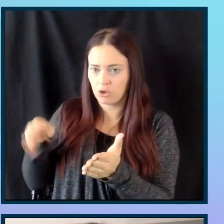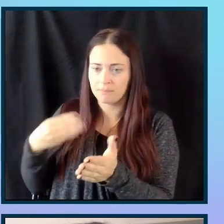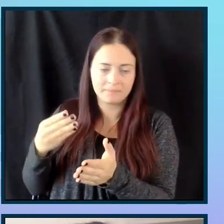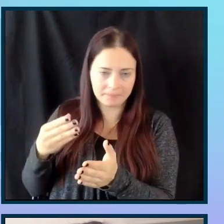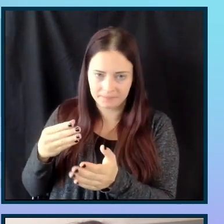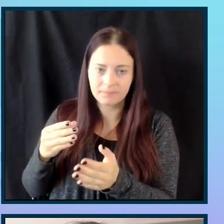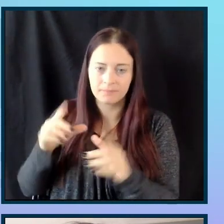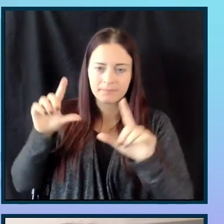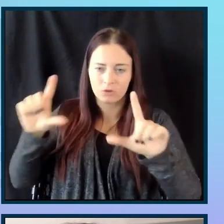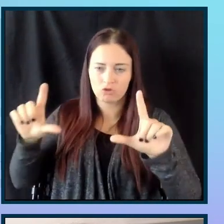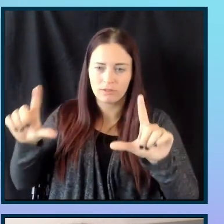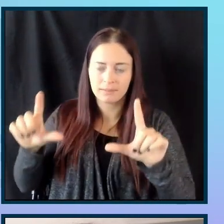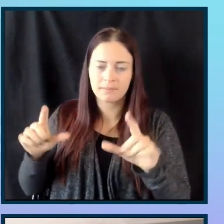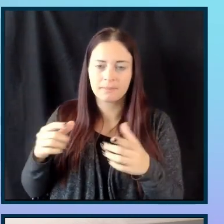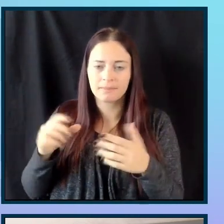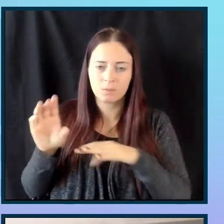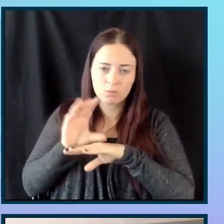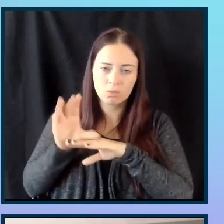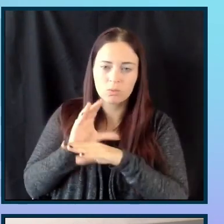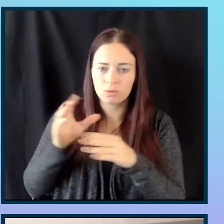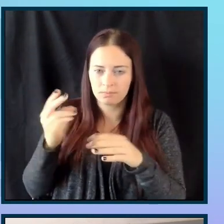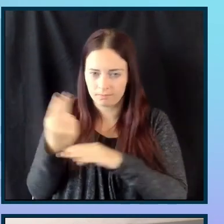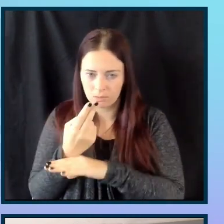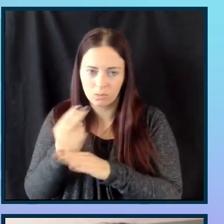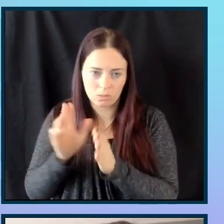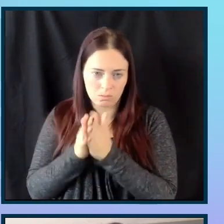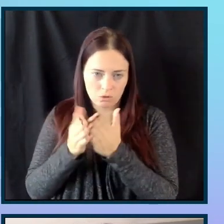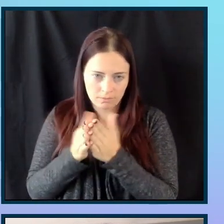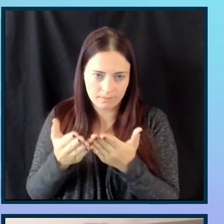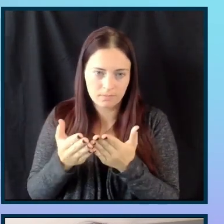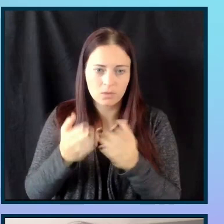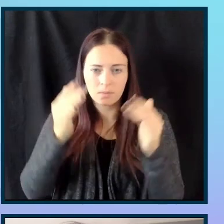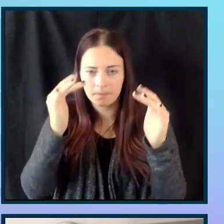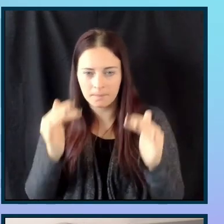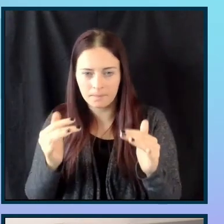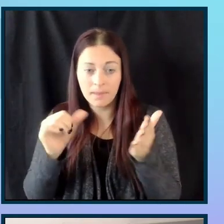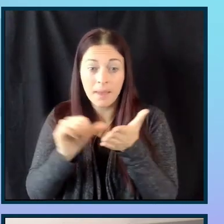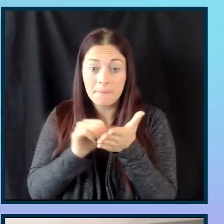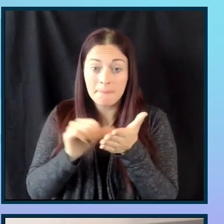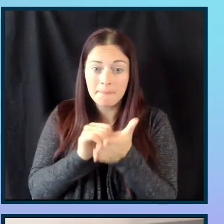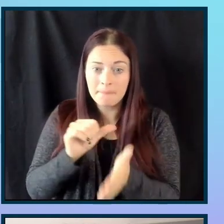that a, if a teacher says, go to page 10, you need to know where page 10 is